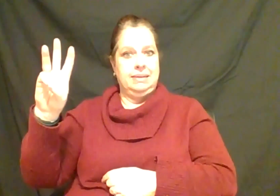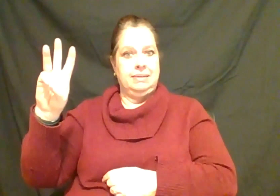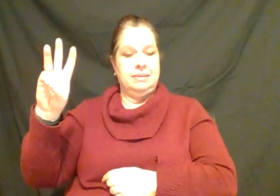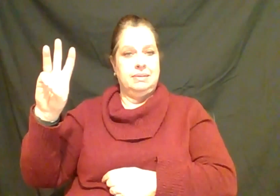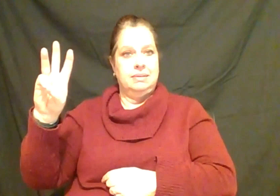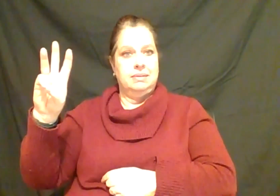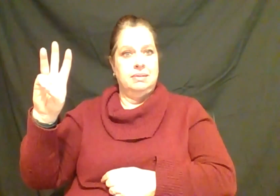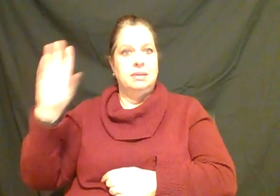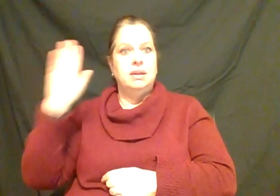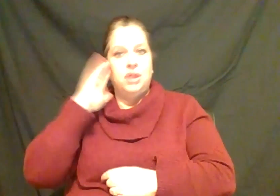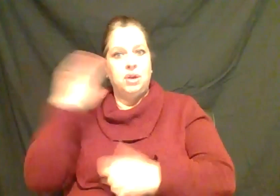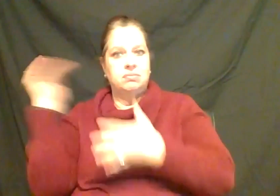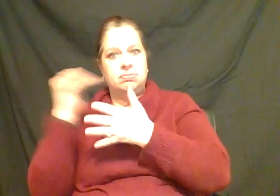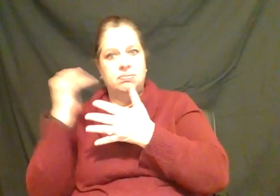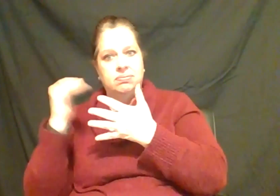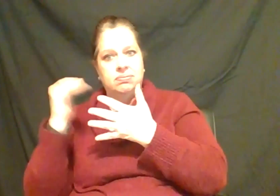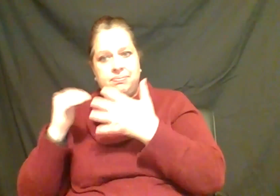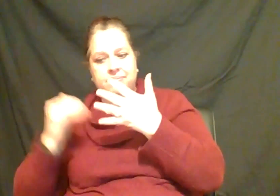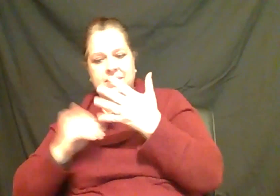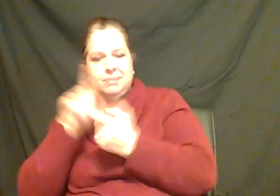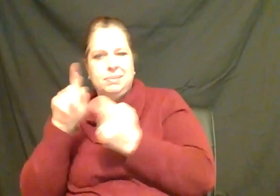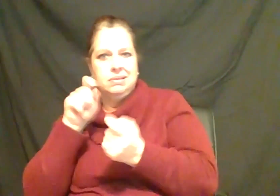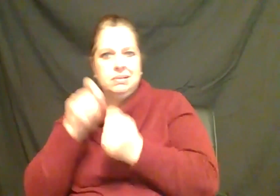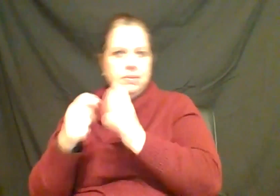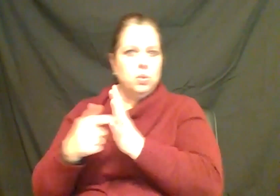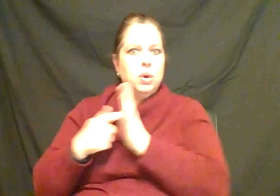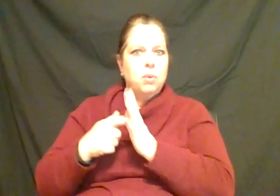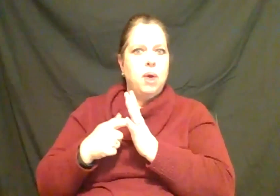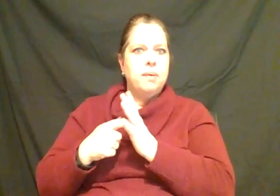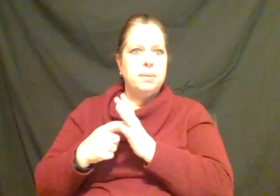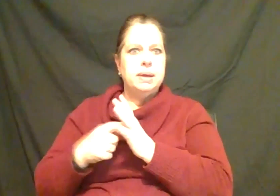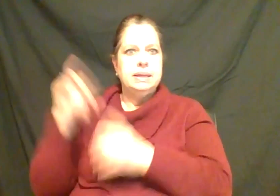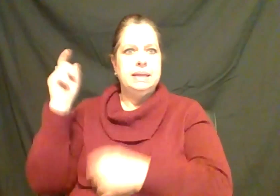we can definitely discuss graduation requirements in terms of total number of credits needed in each